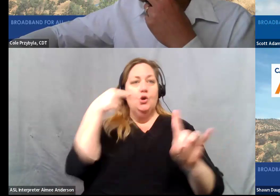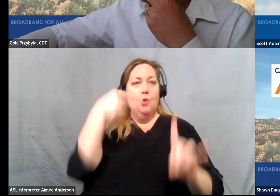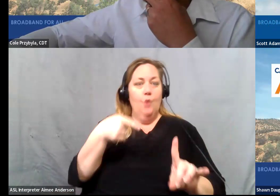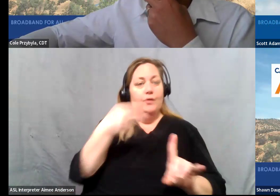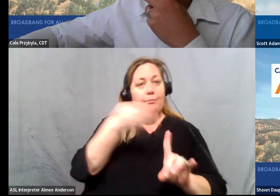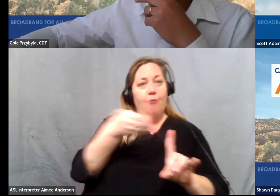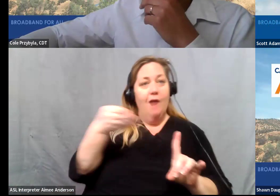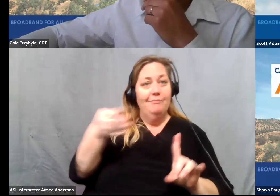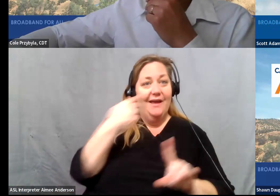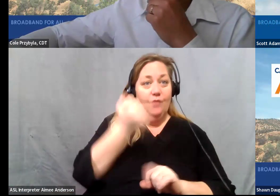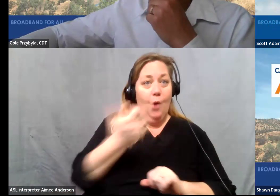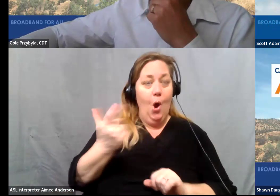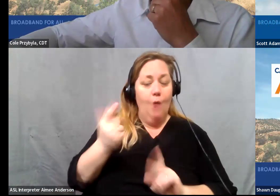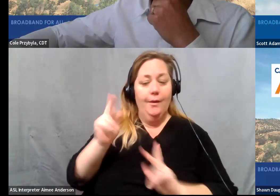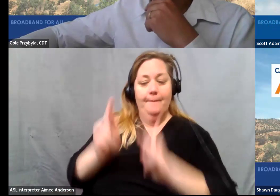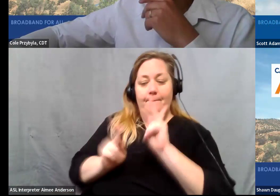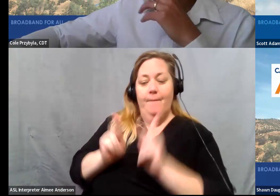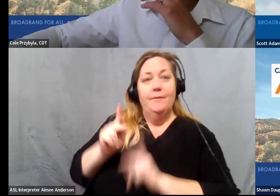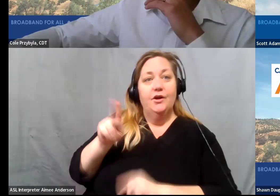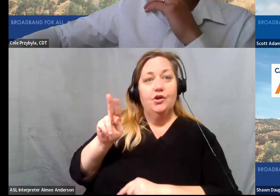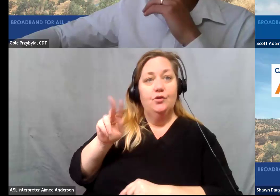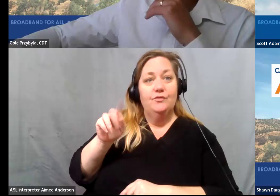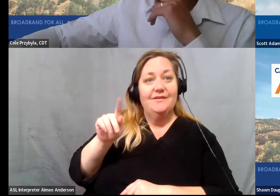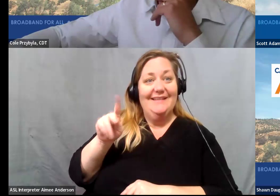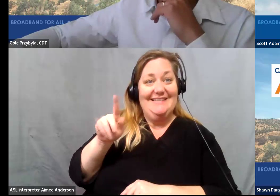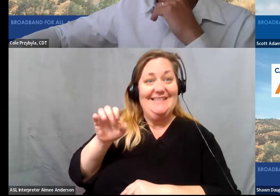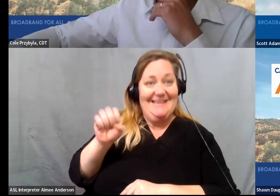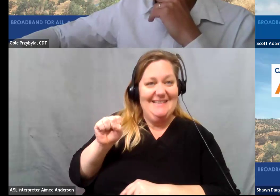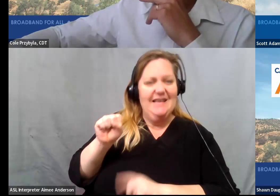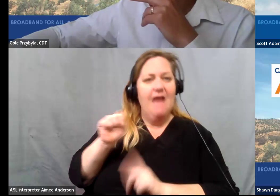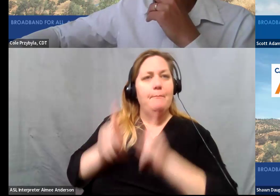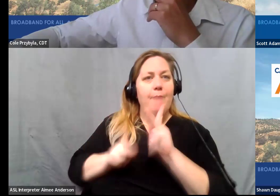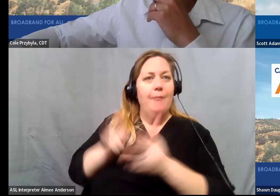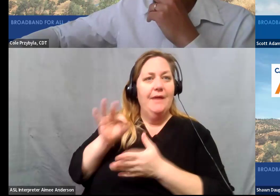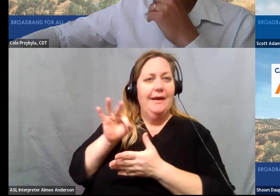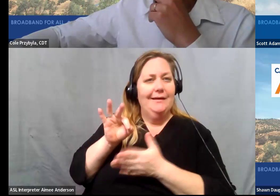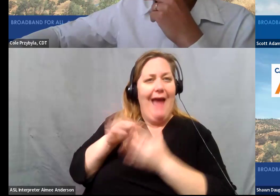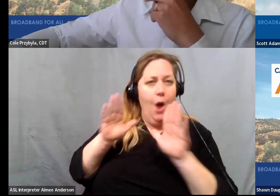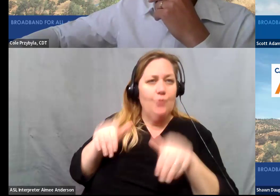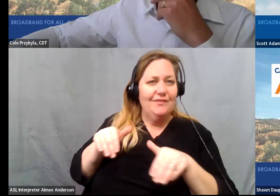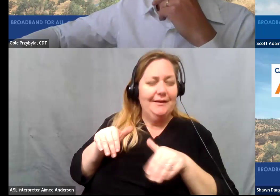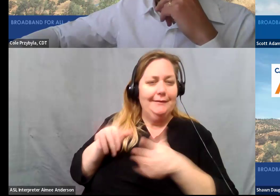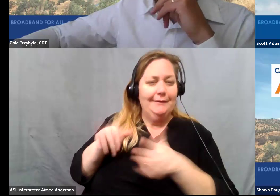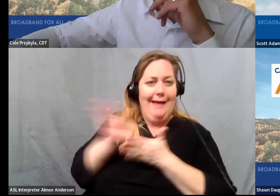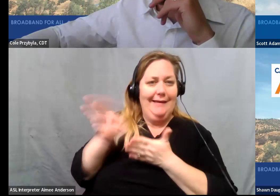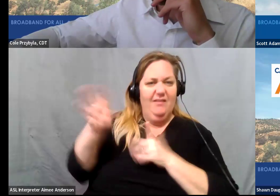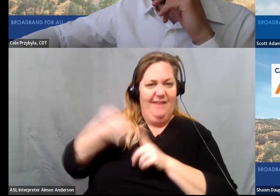Public Utilities Commission has the public housing account which they've expanded and they're you